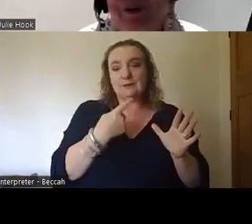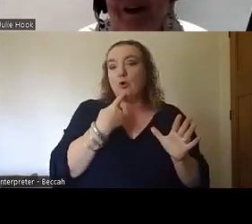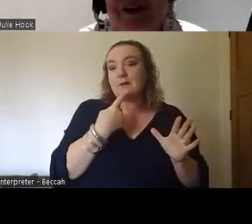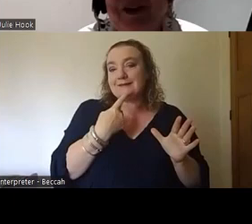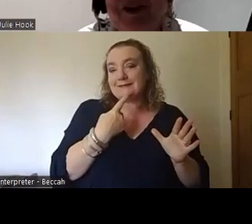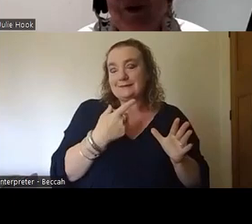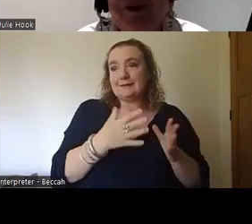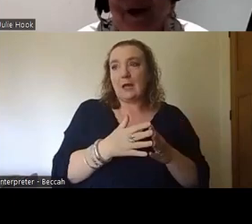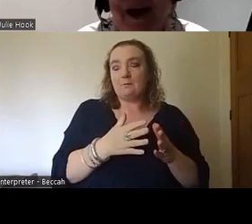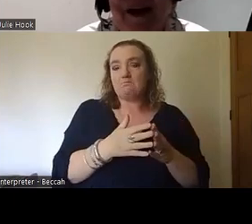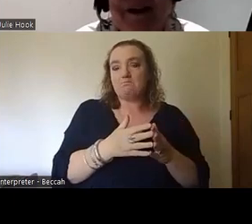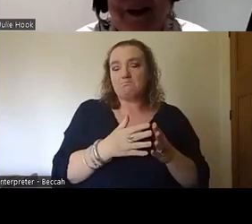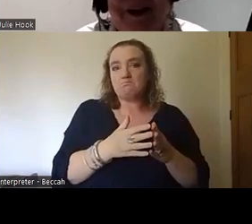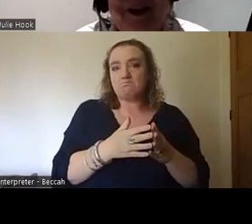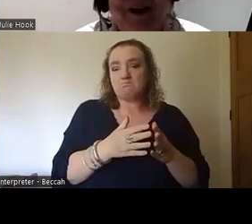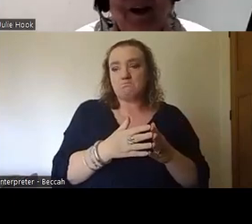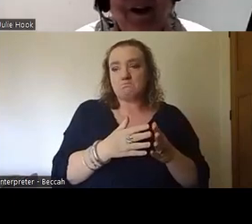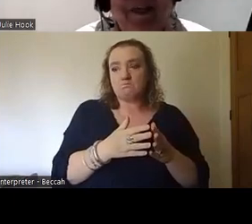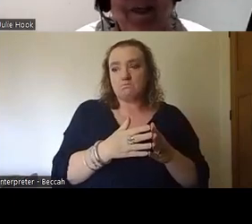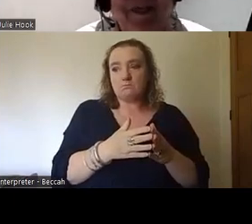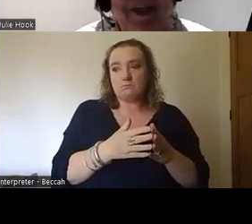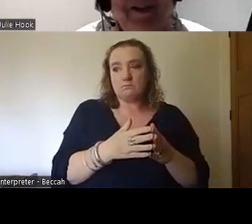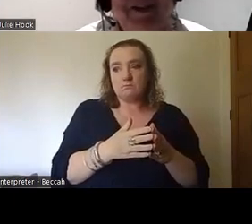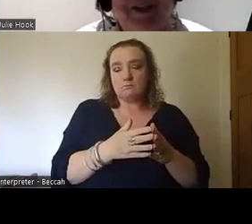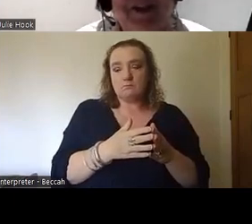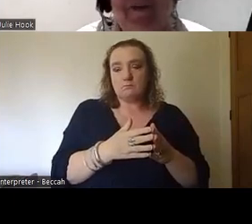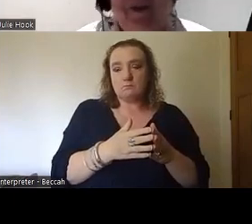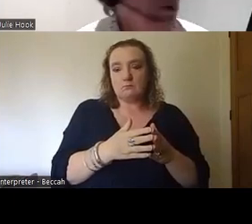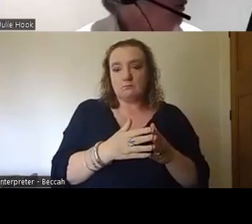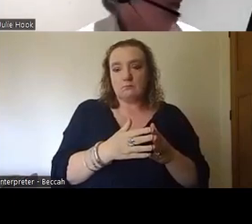when she talks about that she never thought